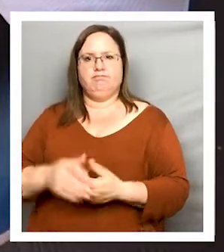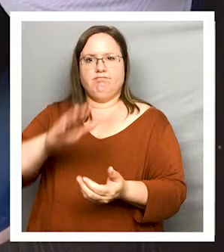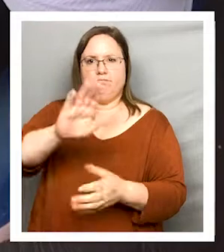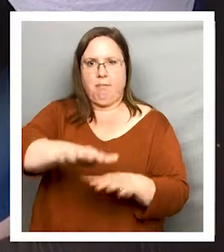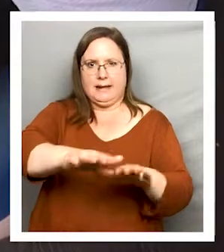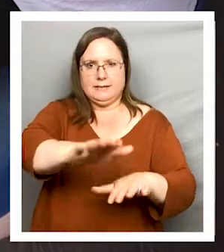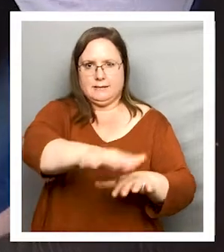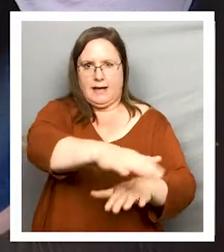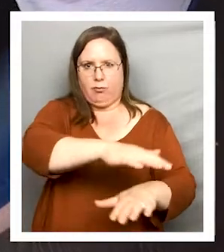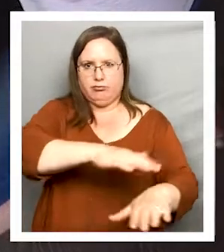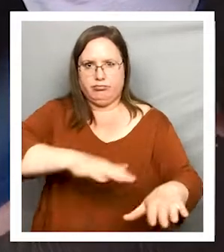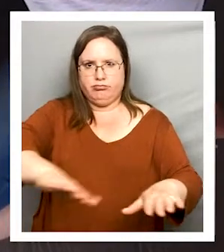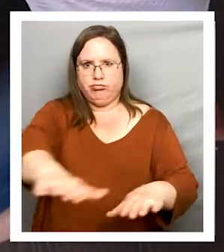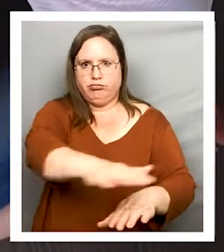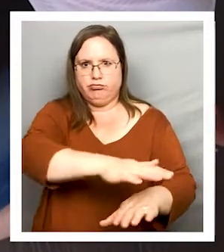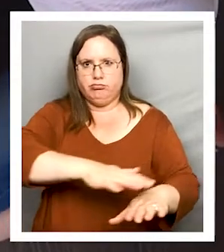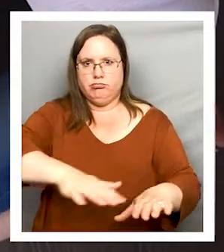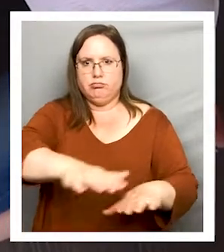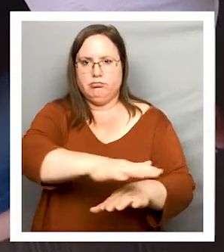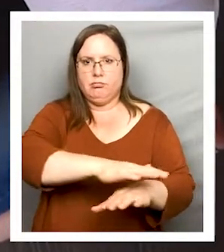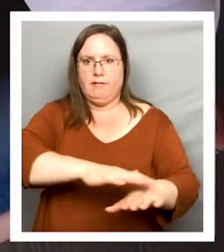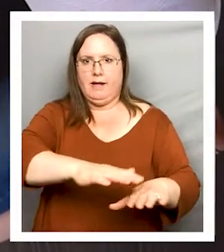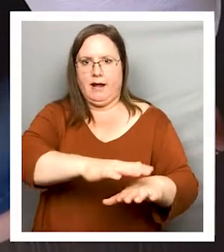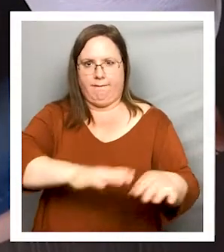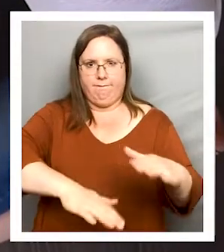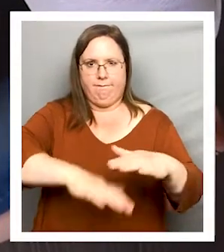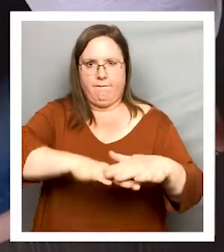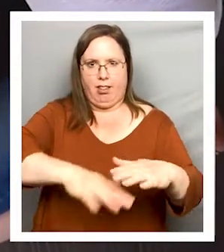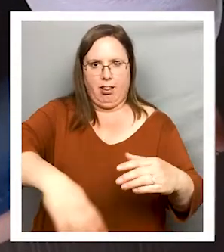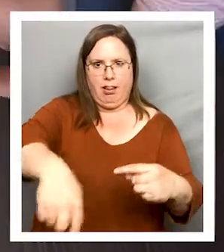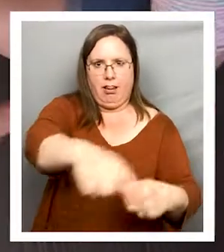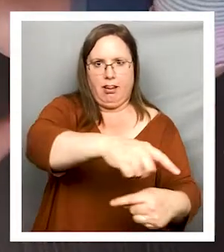this is now your moon covered in moon sand